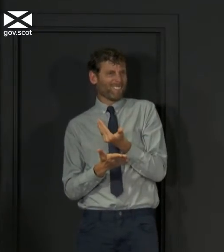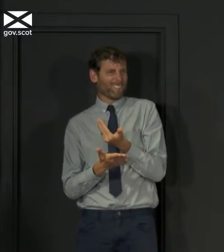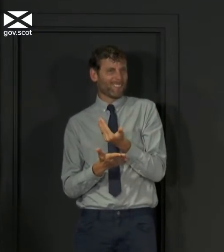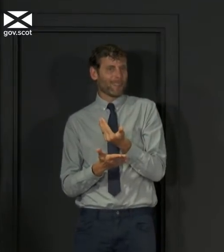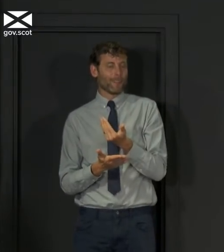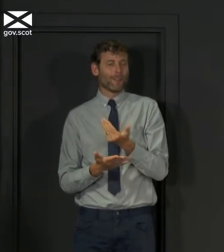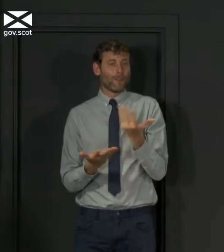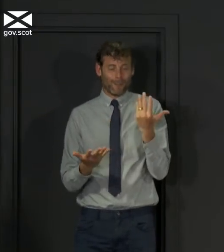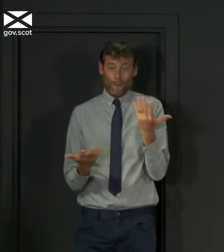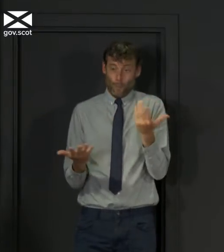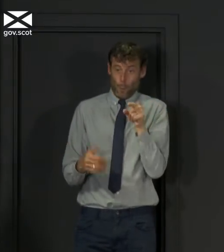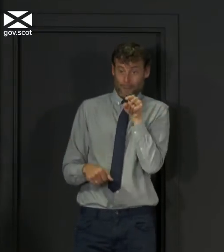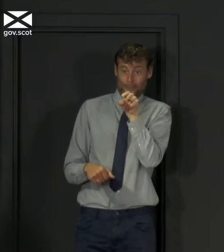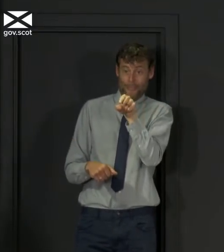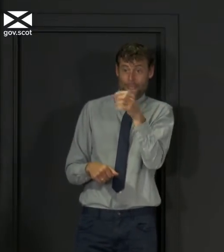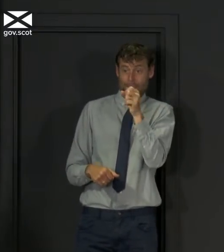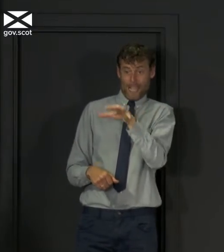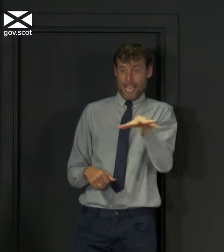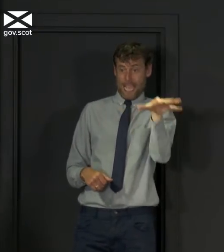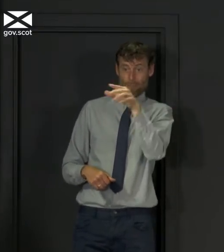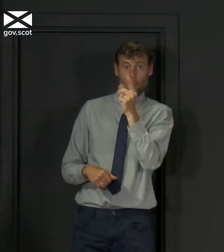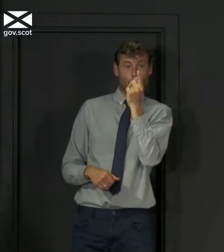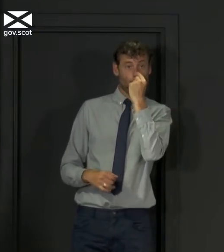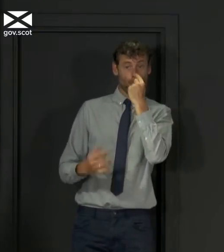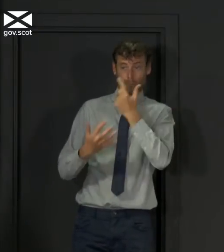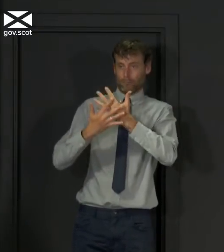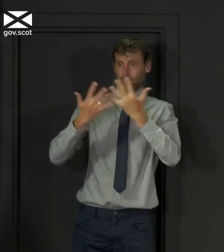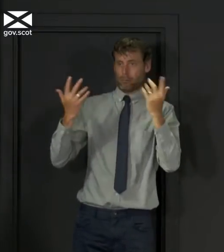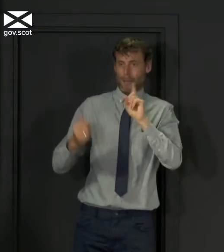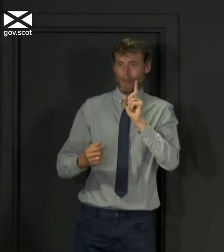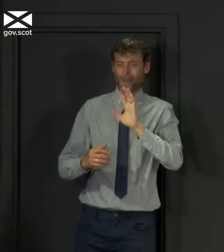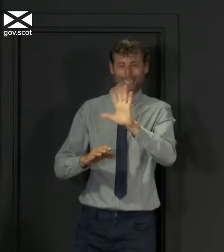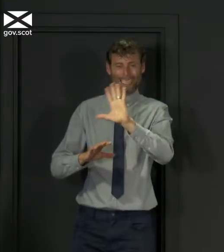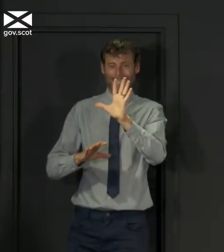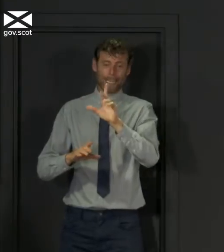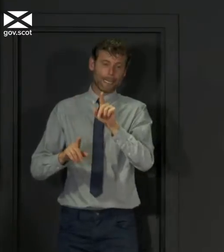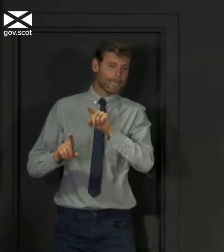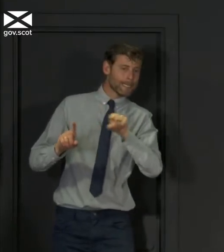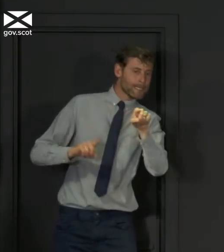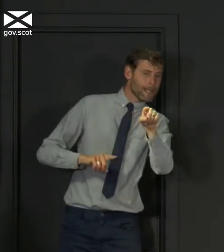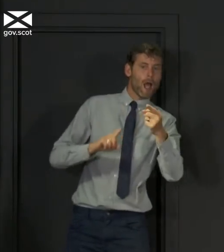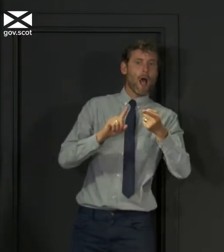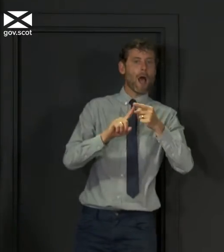places. You can go and stay somewhere, one of the many, many beautiful parts of our country,